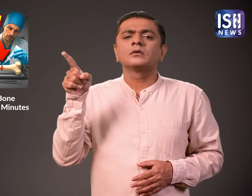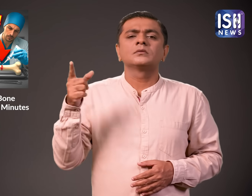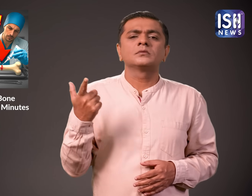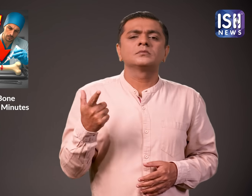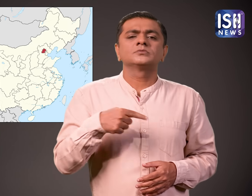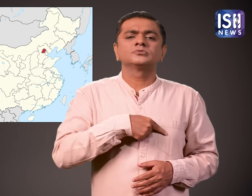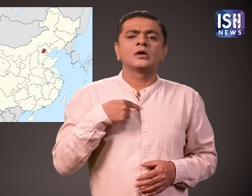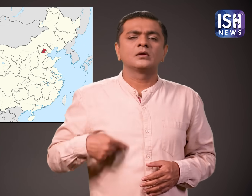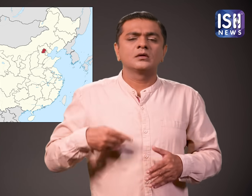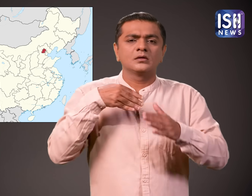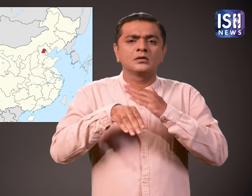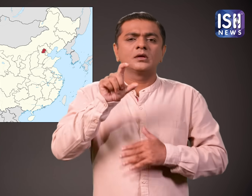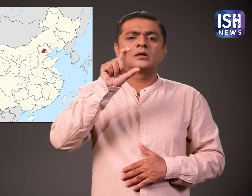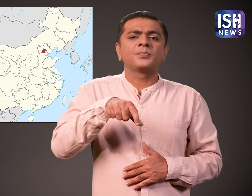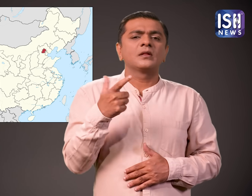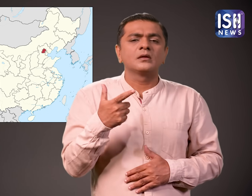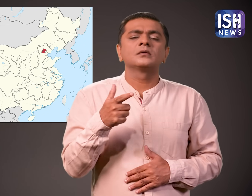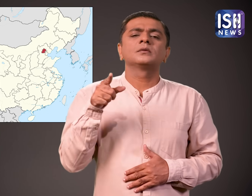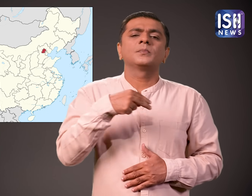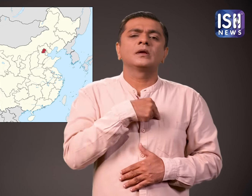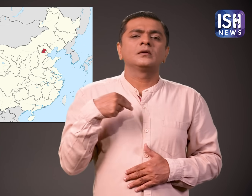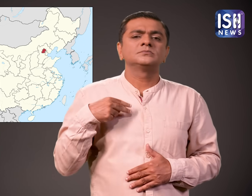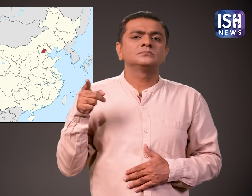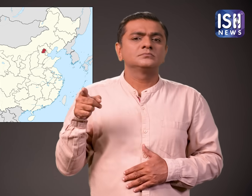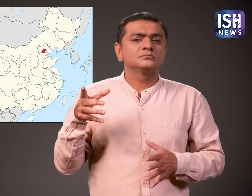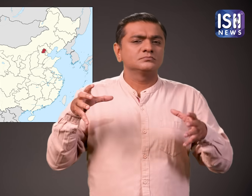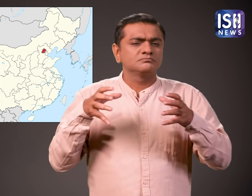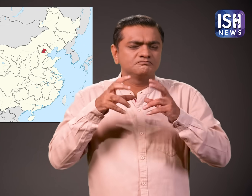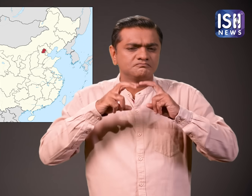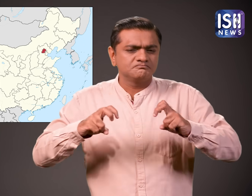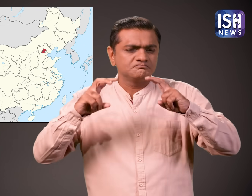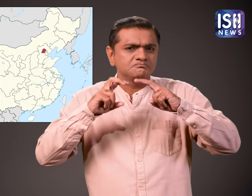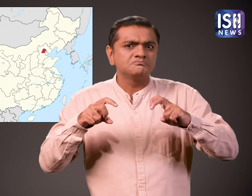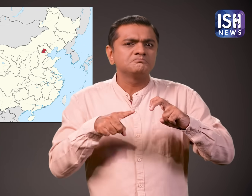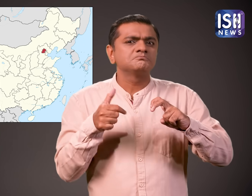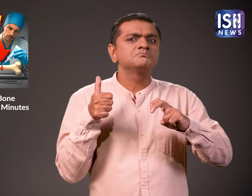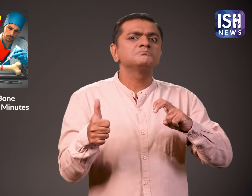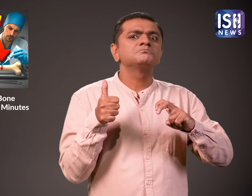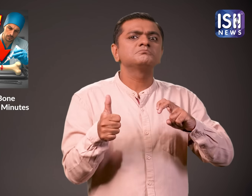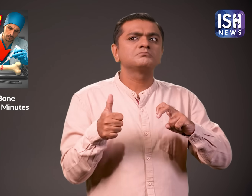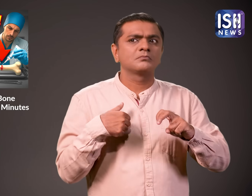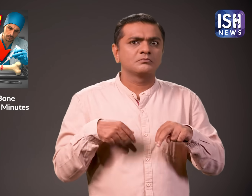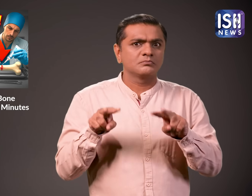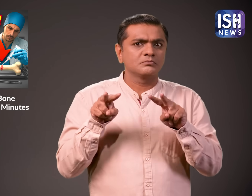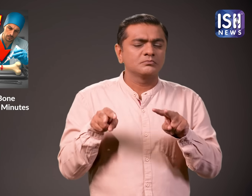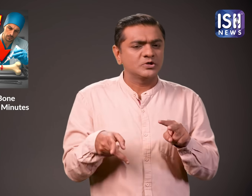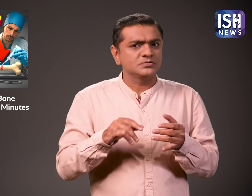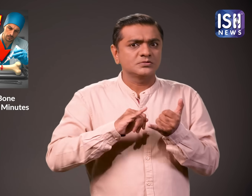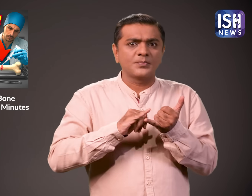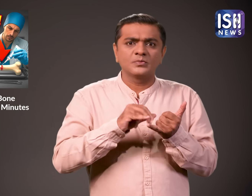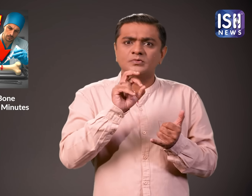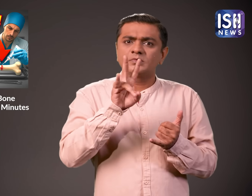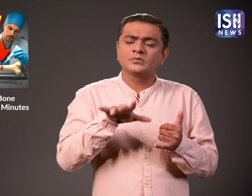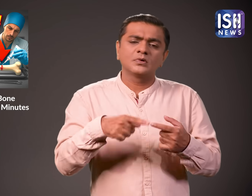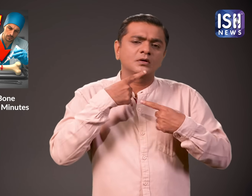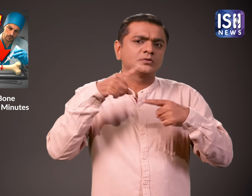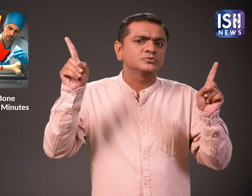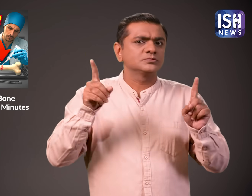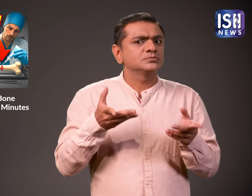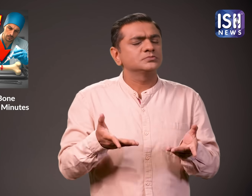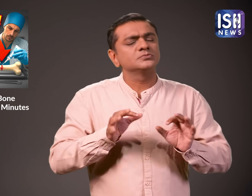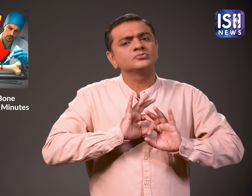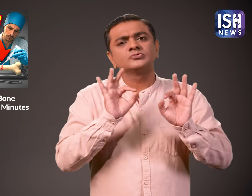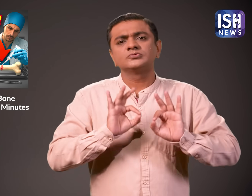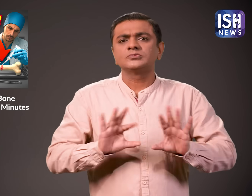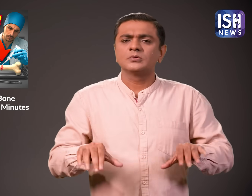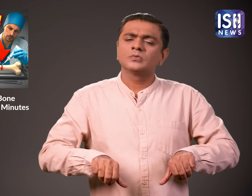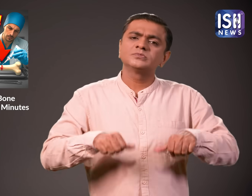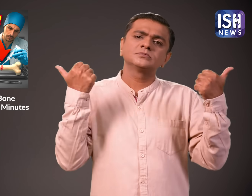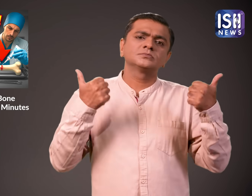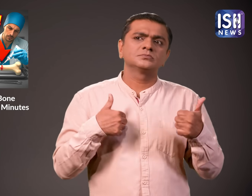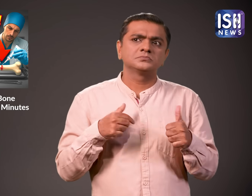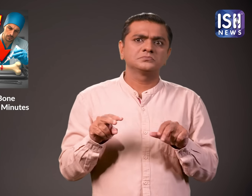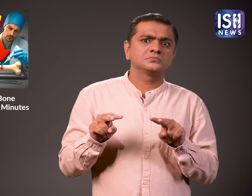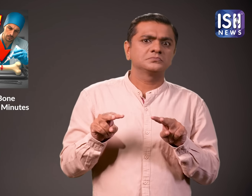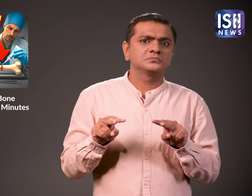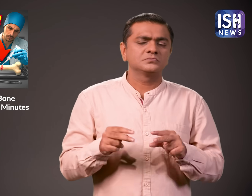It was successfully developed by a team of researchers in Beijing, China, in September 2025. Incredible!